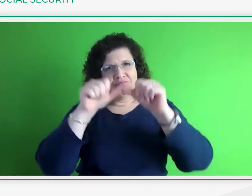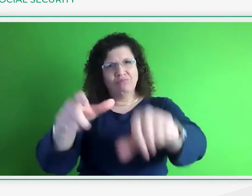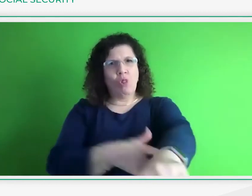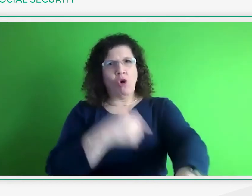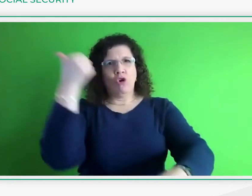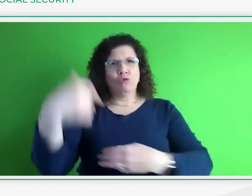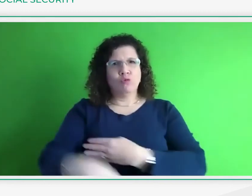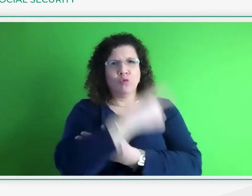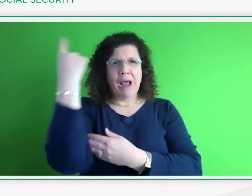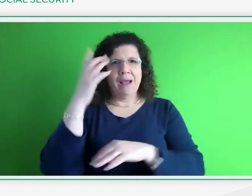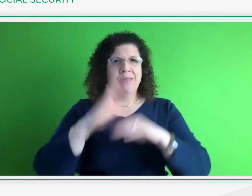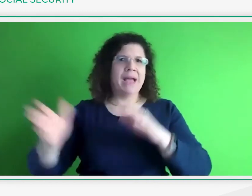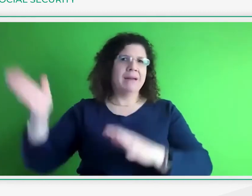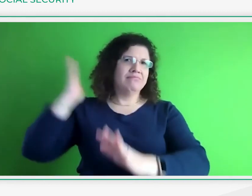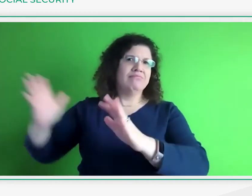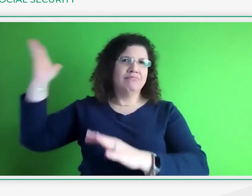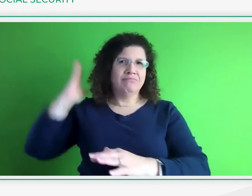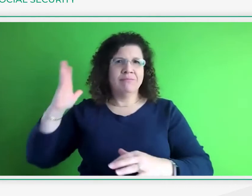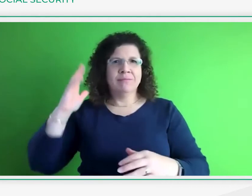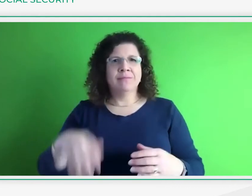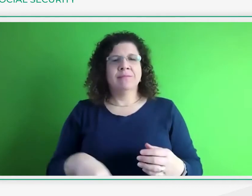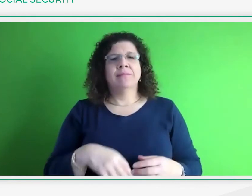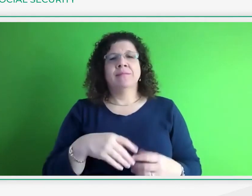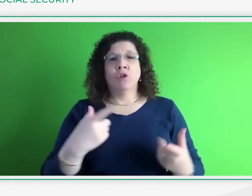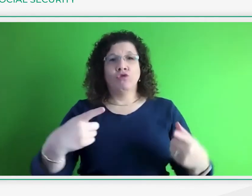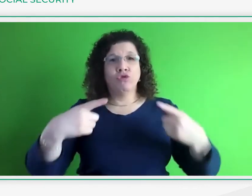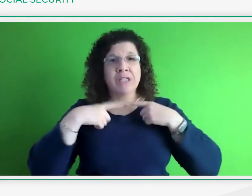You know, we do live longer these days than we have done in the past.